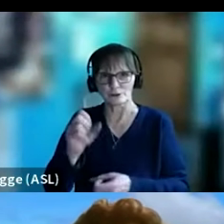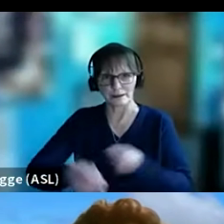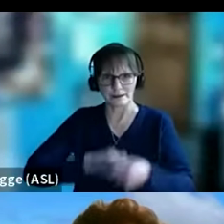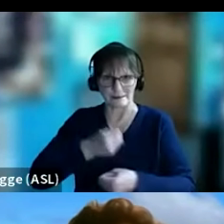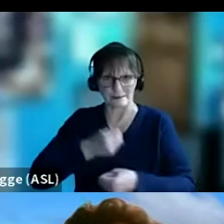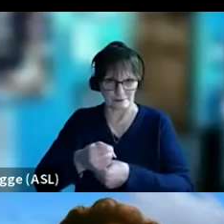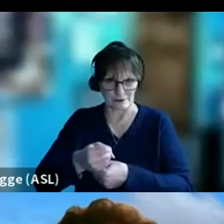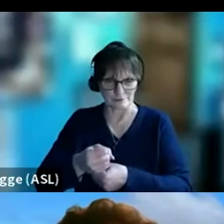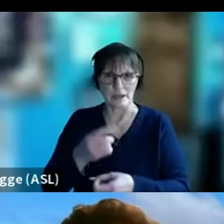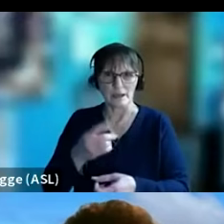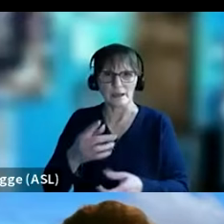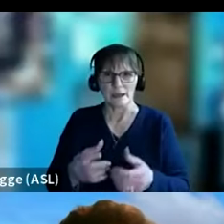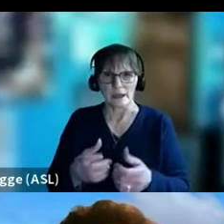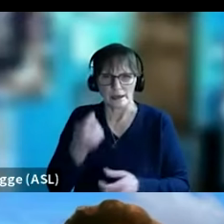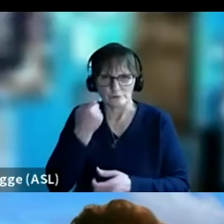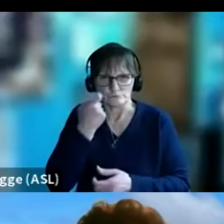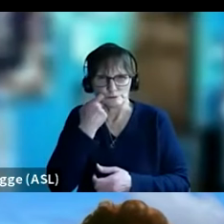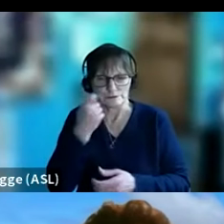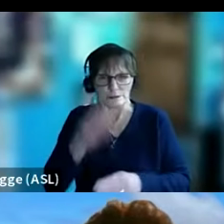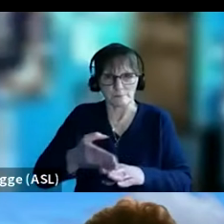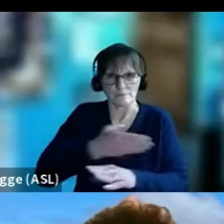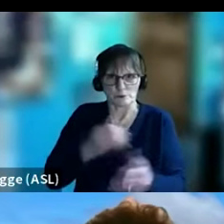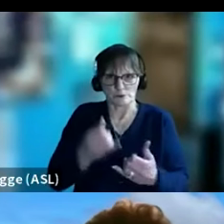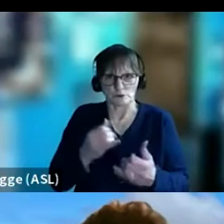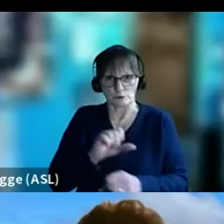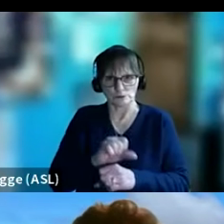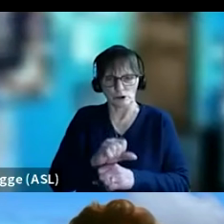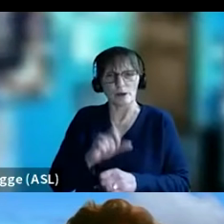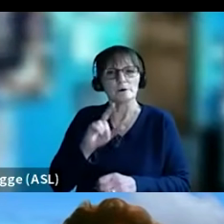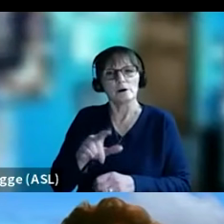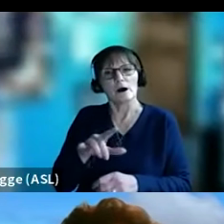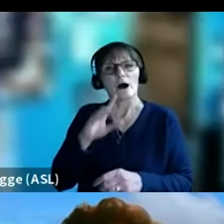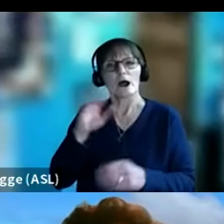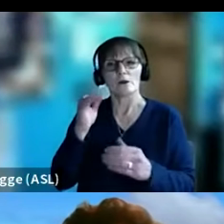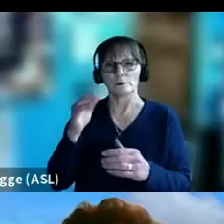And most recently before this current job I was the Head of the Department